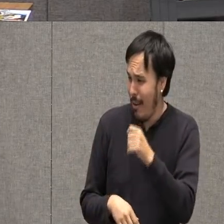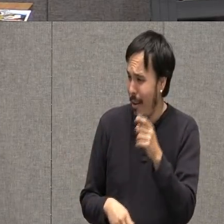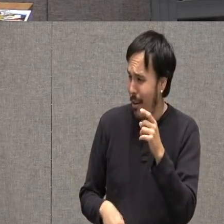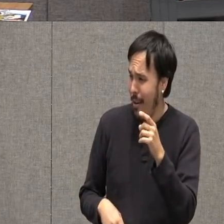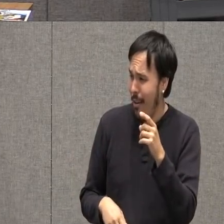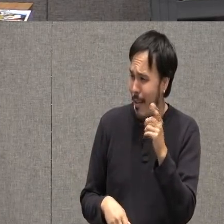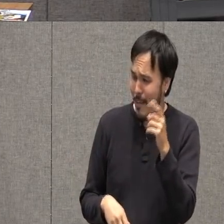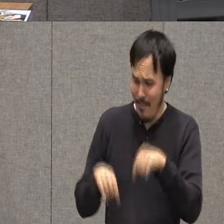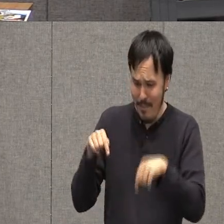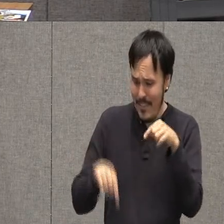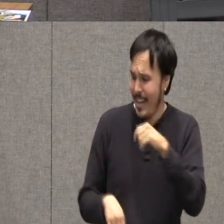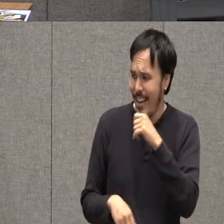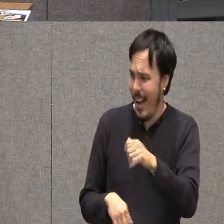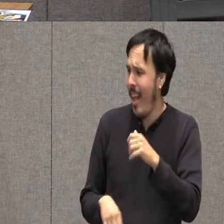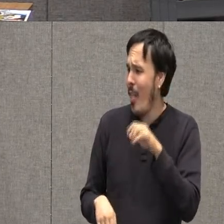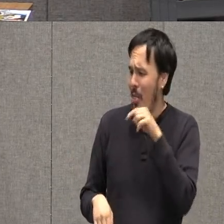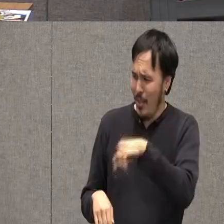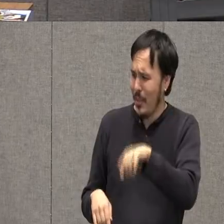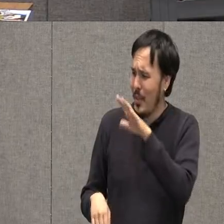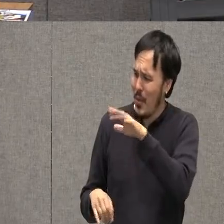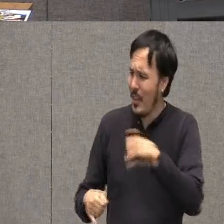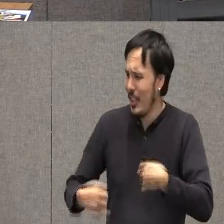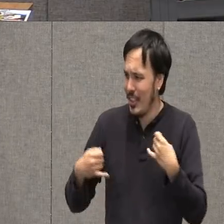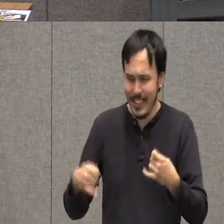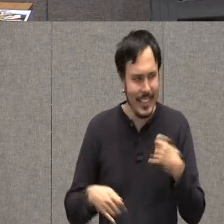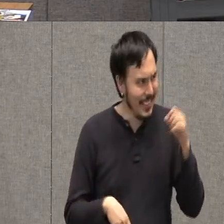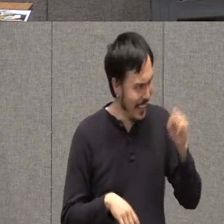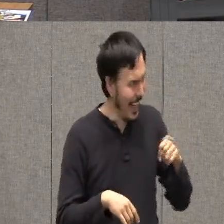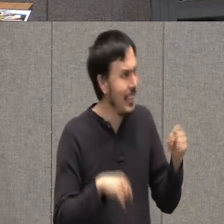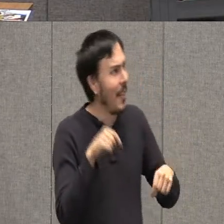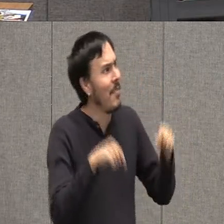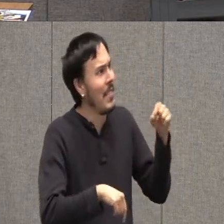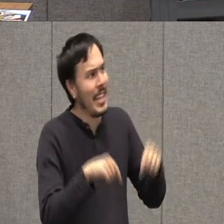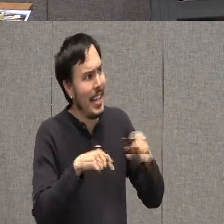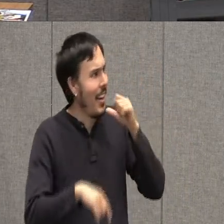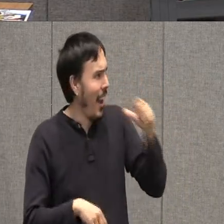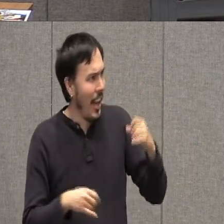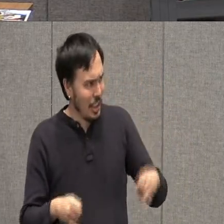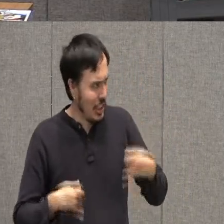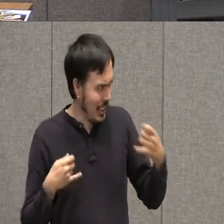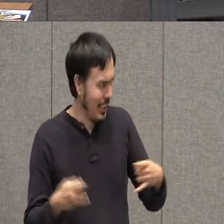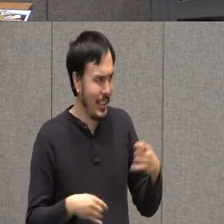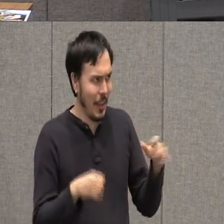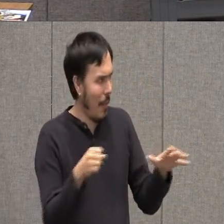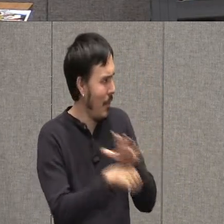They're blue jeans obviously. It's been that way the whole time. I would love it.